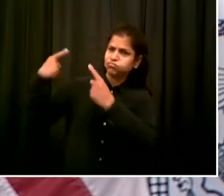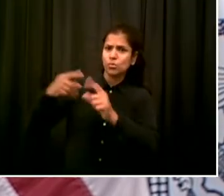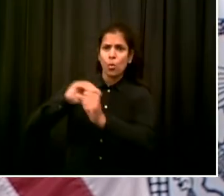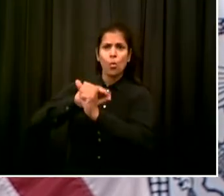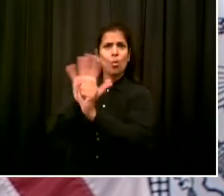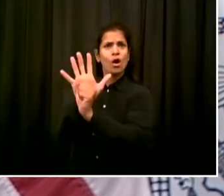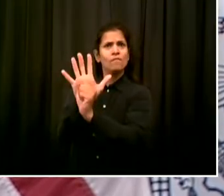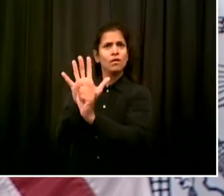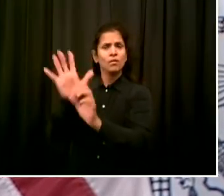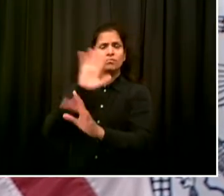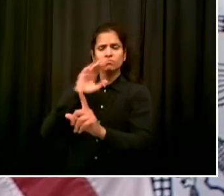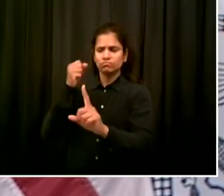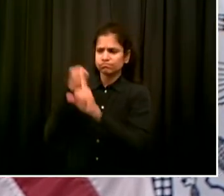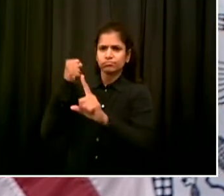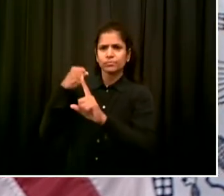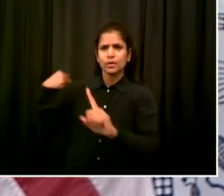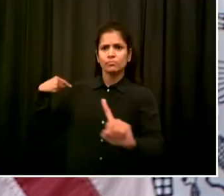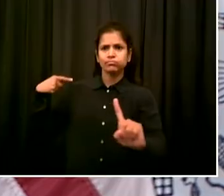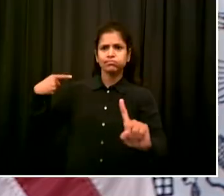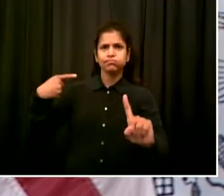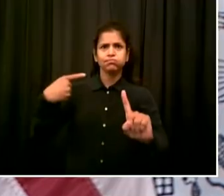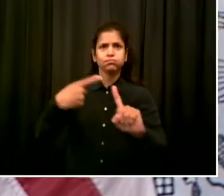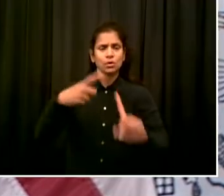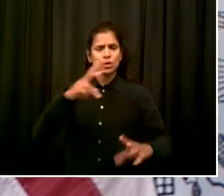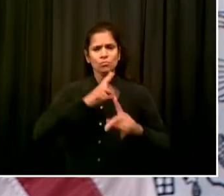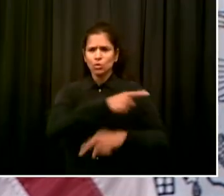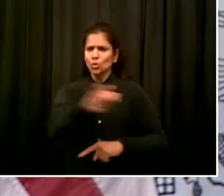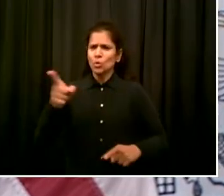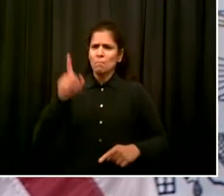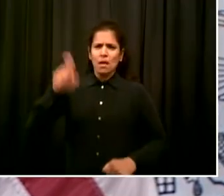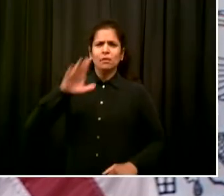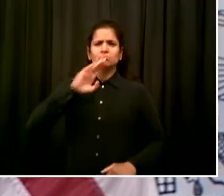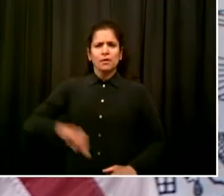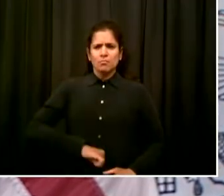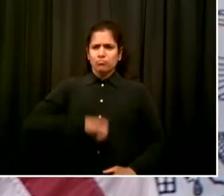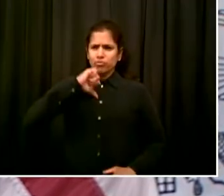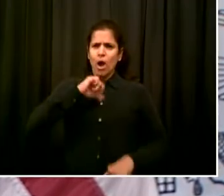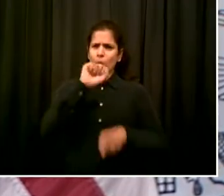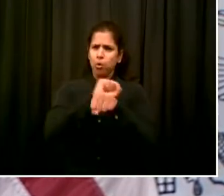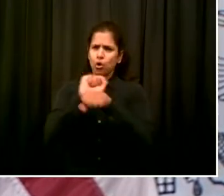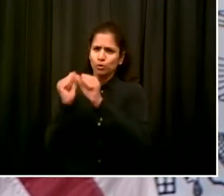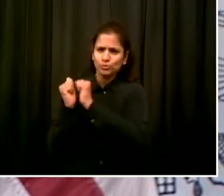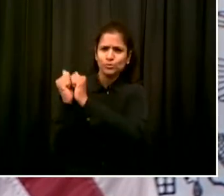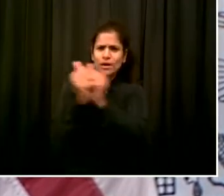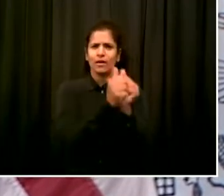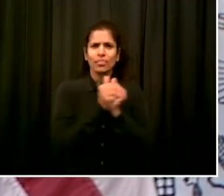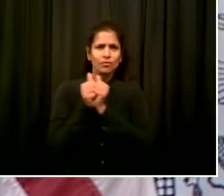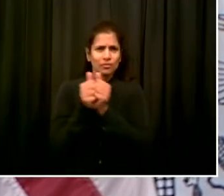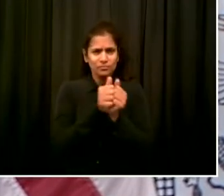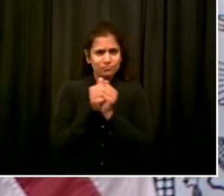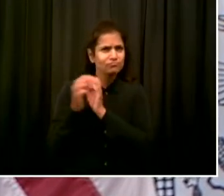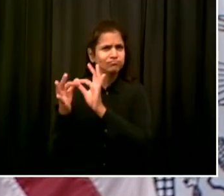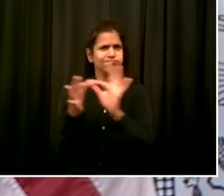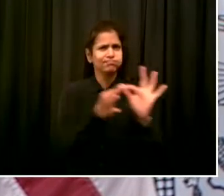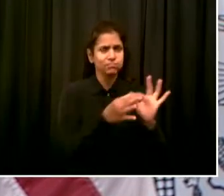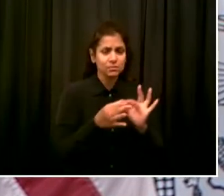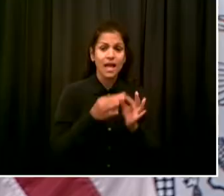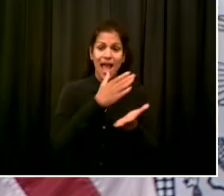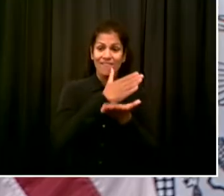TO FIGHT THE BATTLE AGAINST THE CORONA VIRUS ALL OF YOU HAVE A LOT TO BE